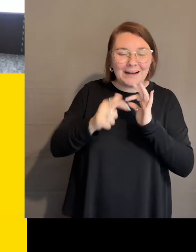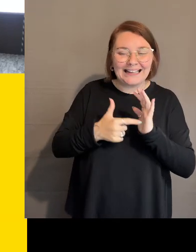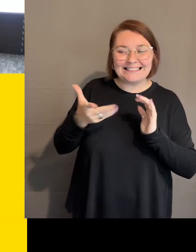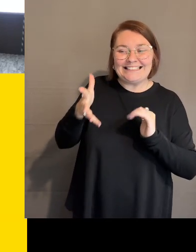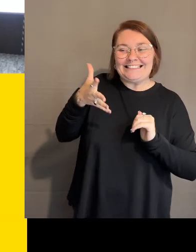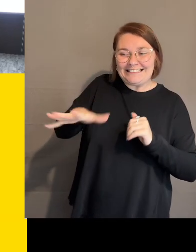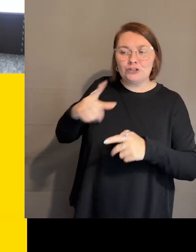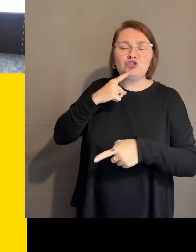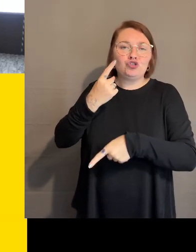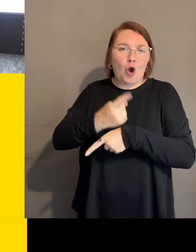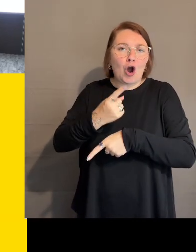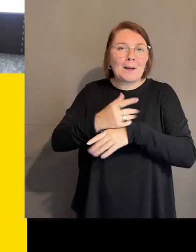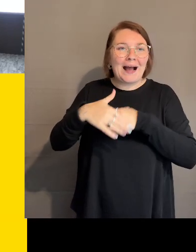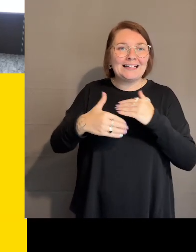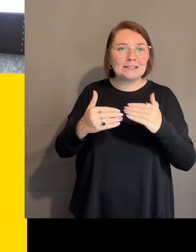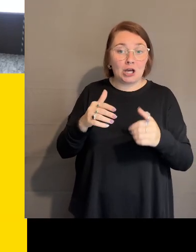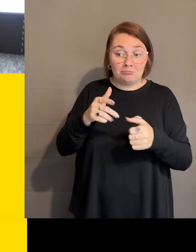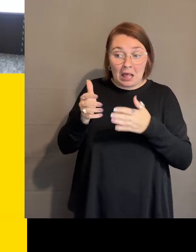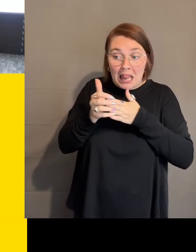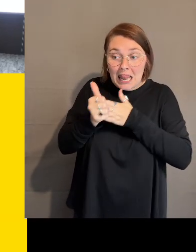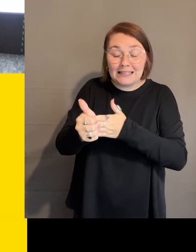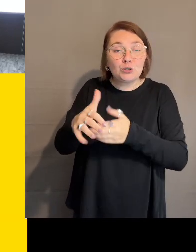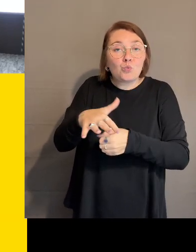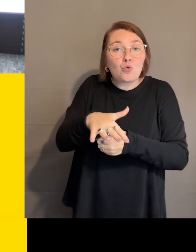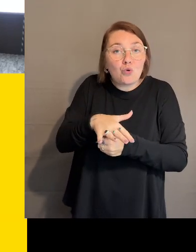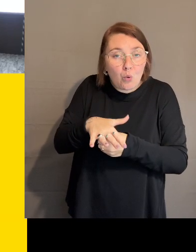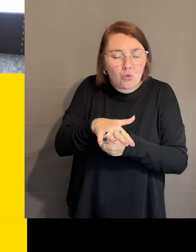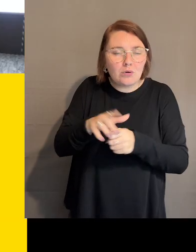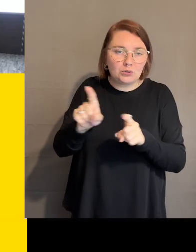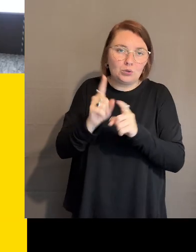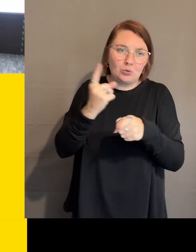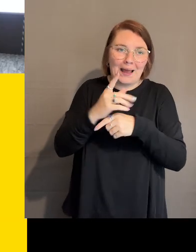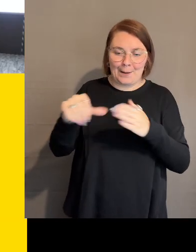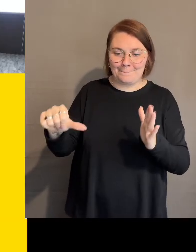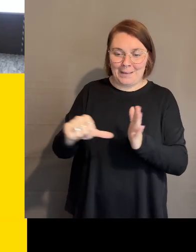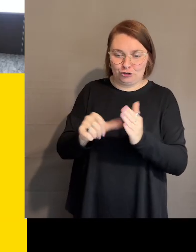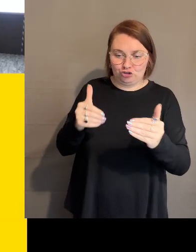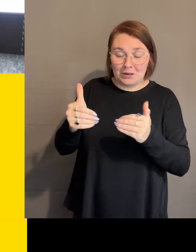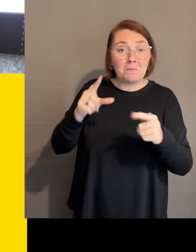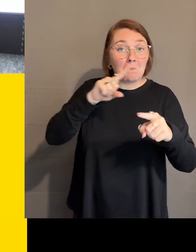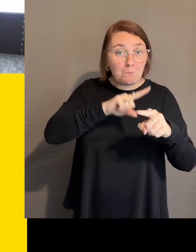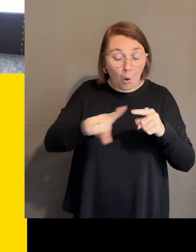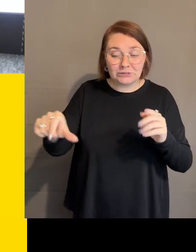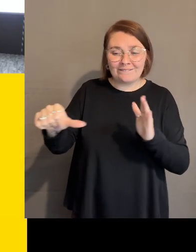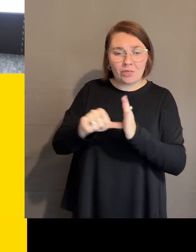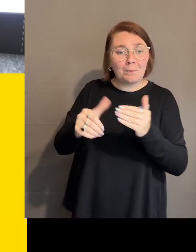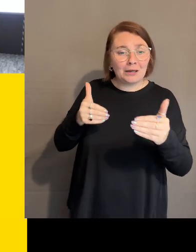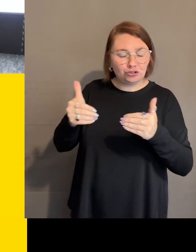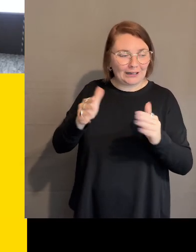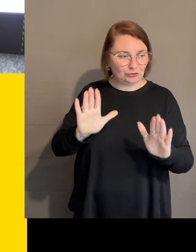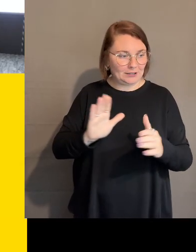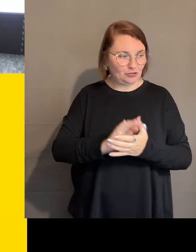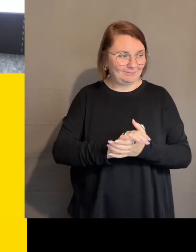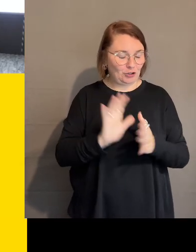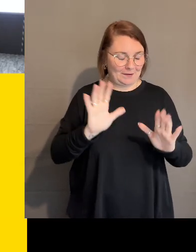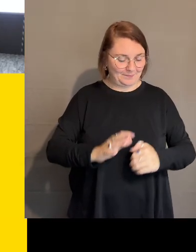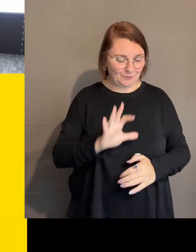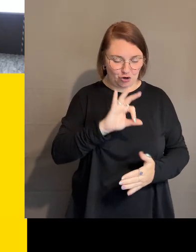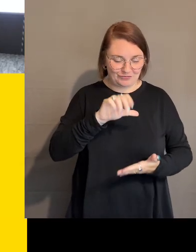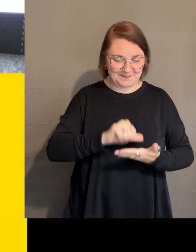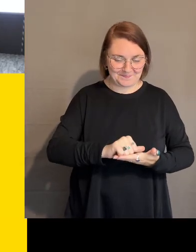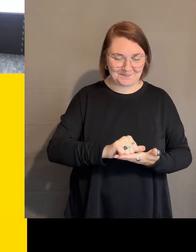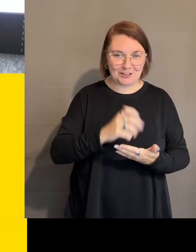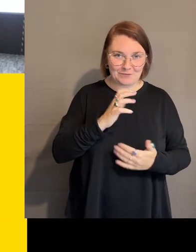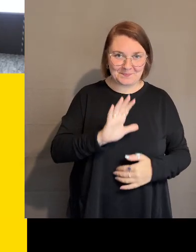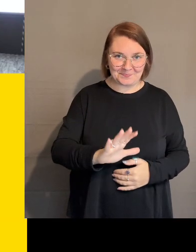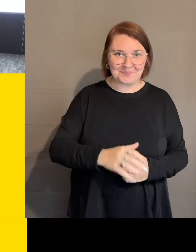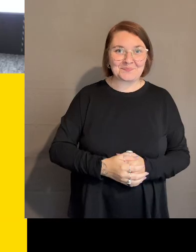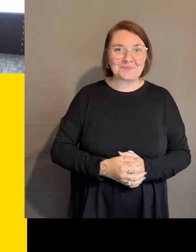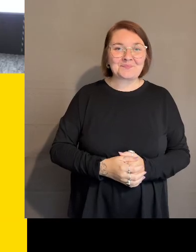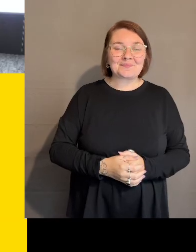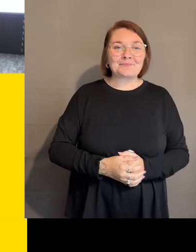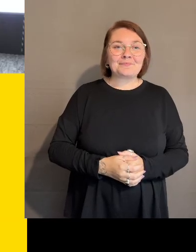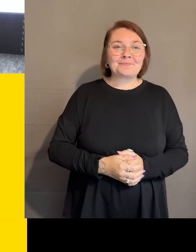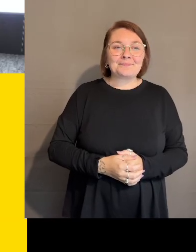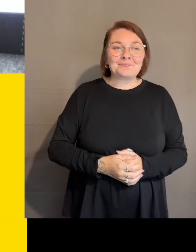But they did talk about it being, led locally, so in terms of the budget, actually most of the budget wouldn't put… Oh, no, that's not right. So, the…